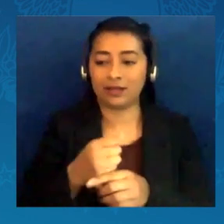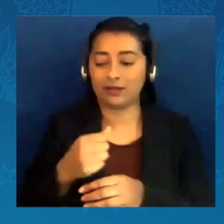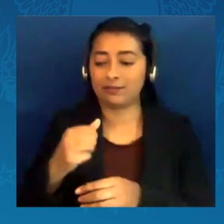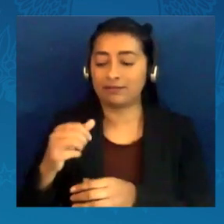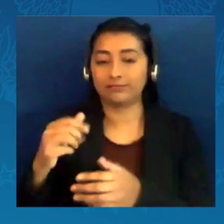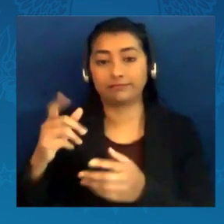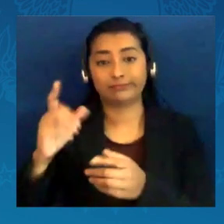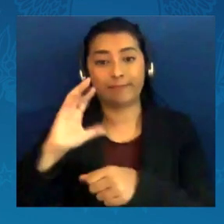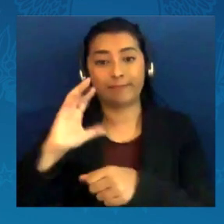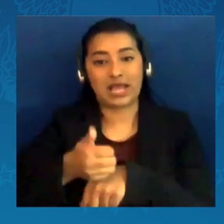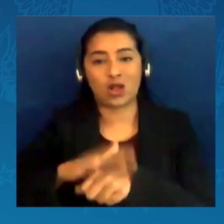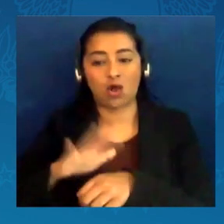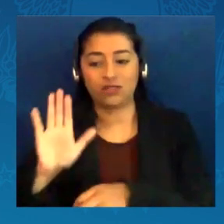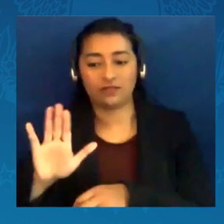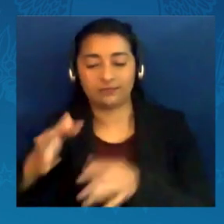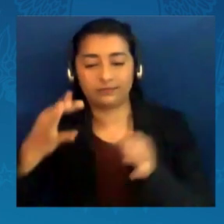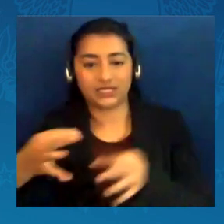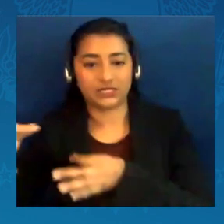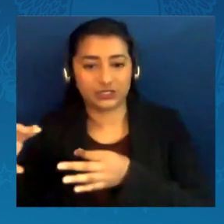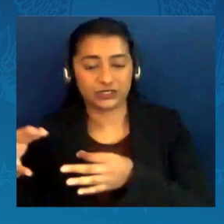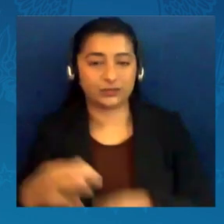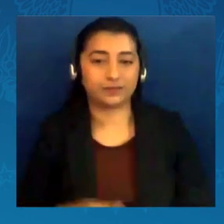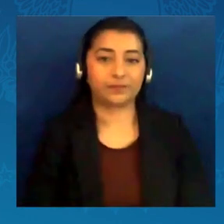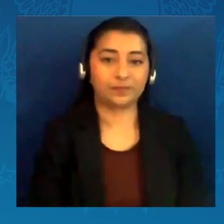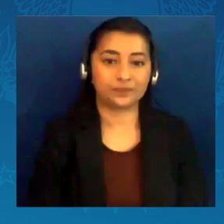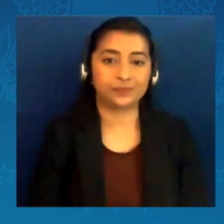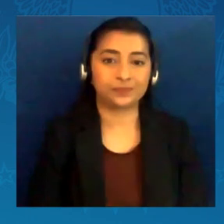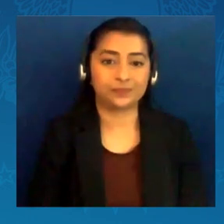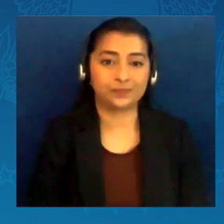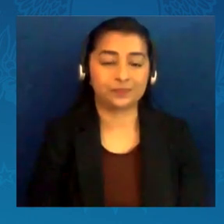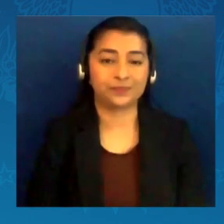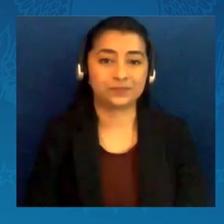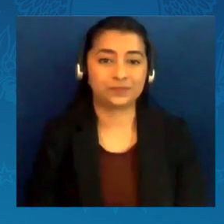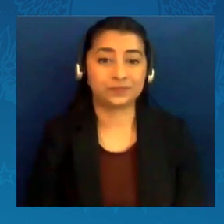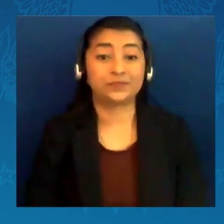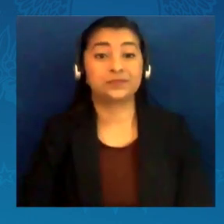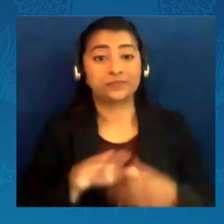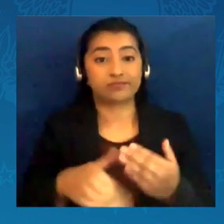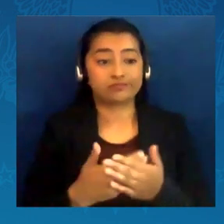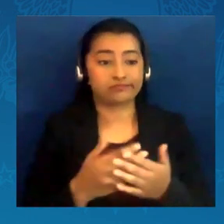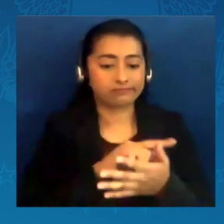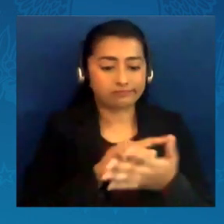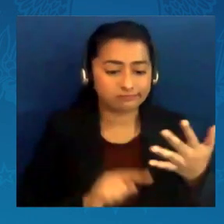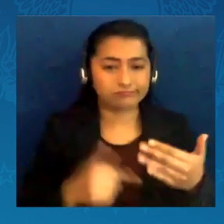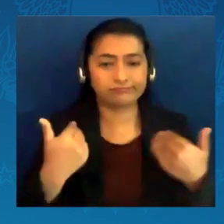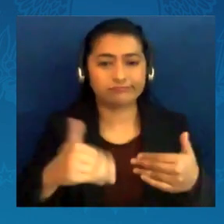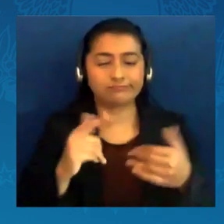So all of these are critical and important aspects of why I am here today